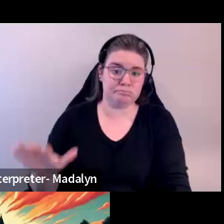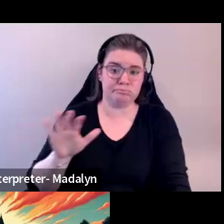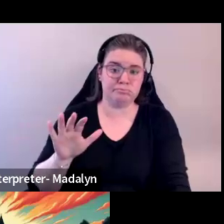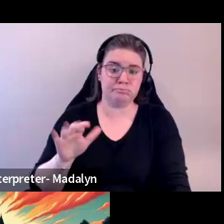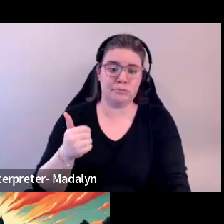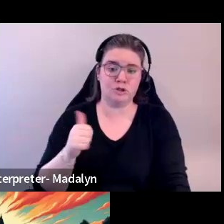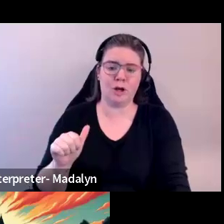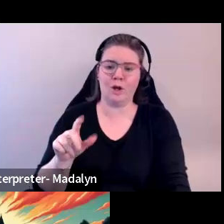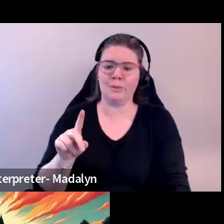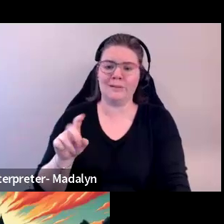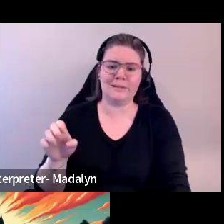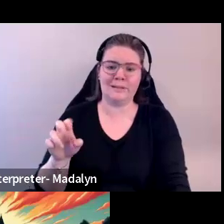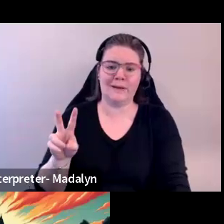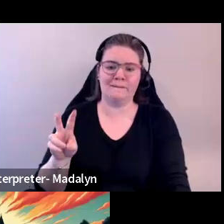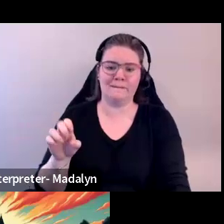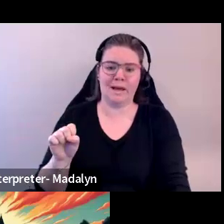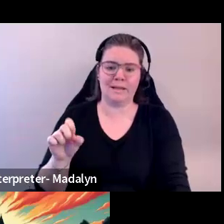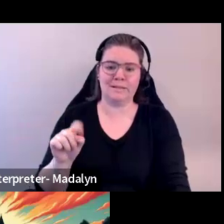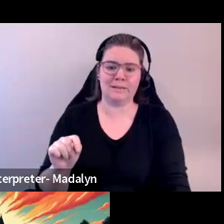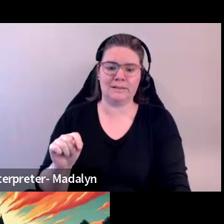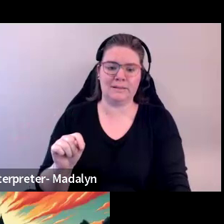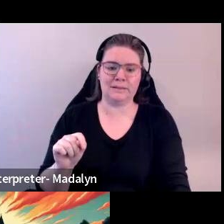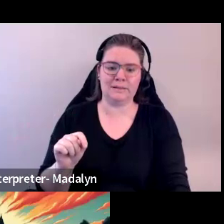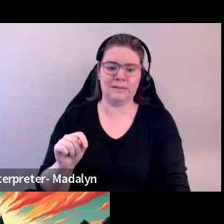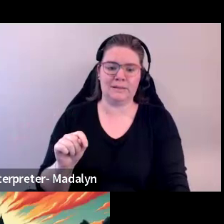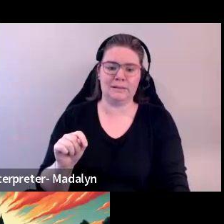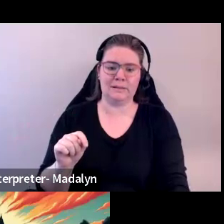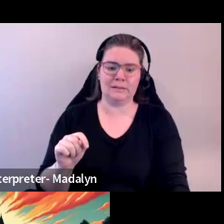Tom Olin: You know that some of the stuff out of town that's going towards all.